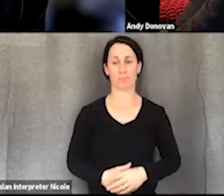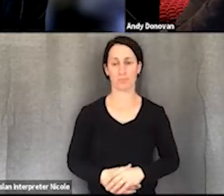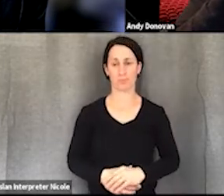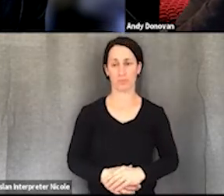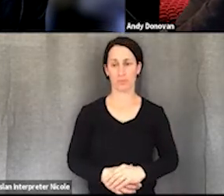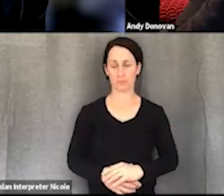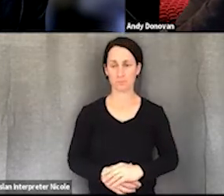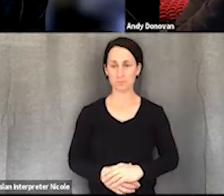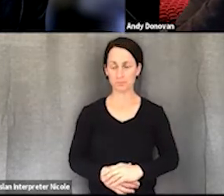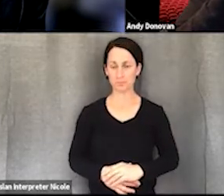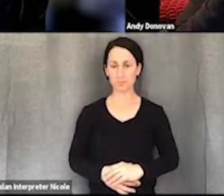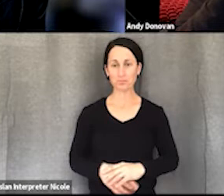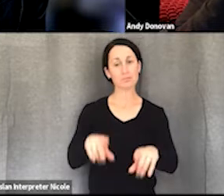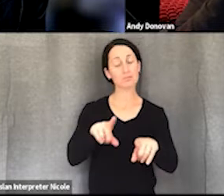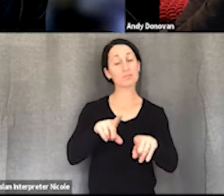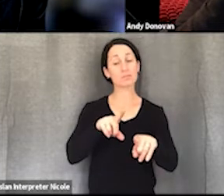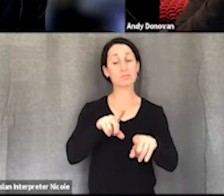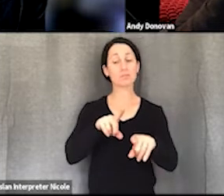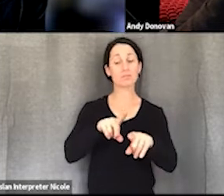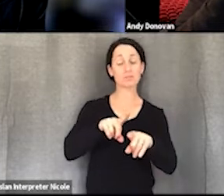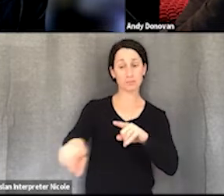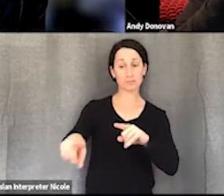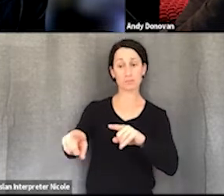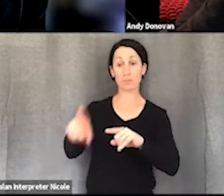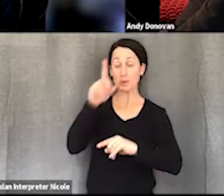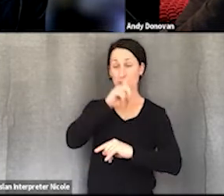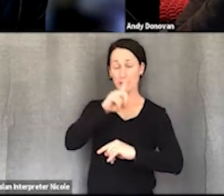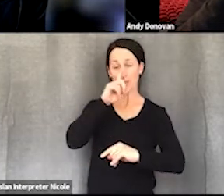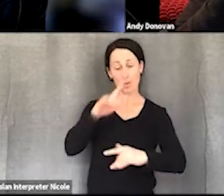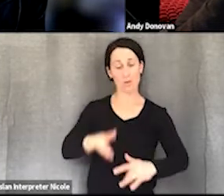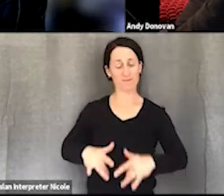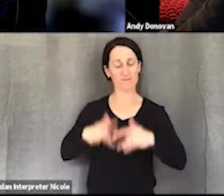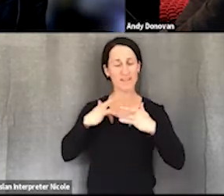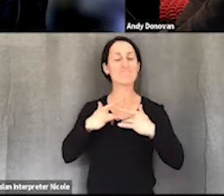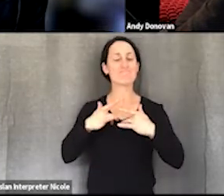The view is philosophical in that people understand and they know there is so